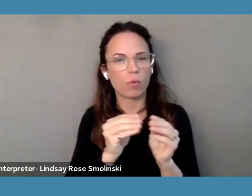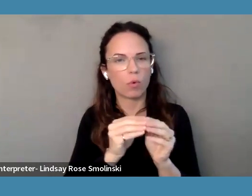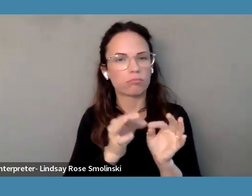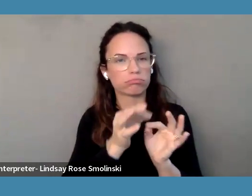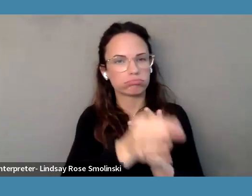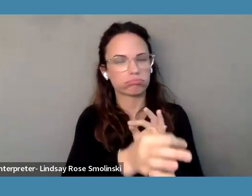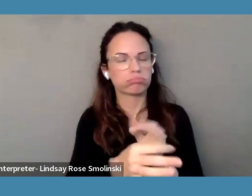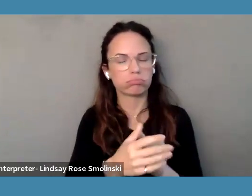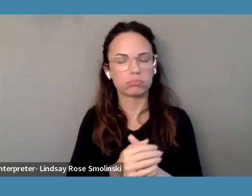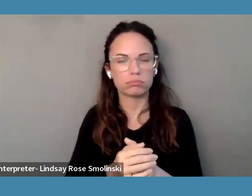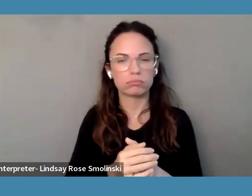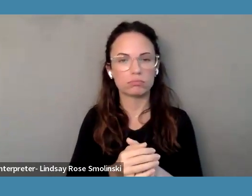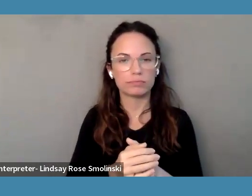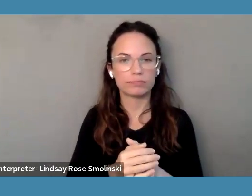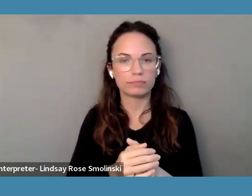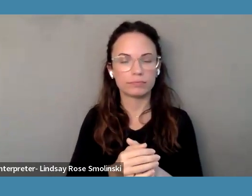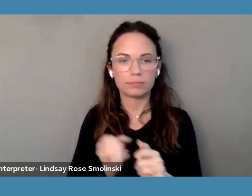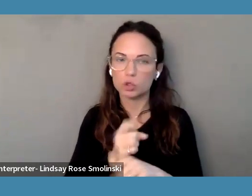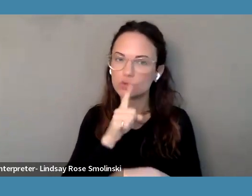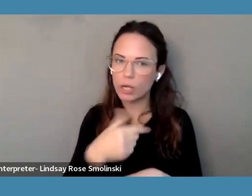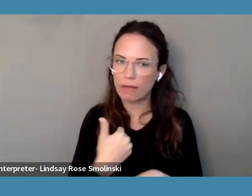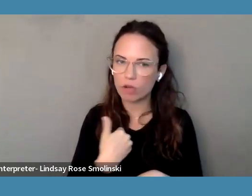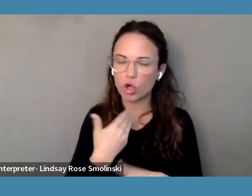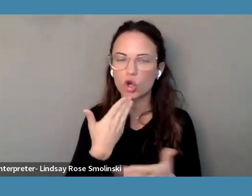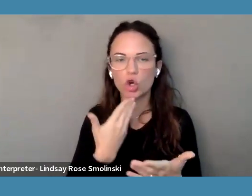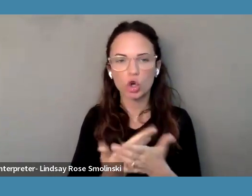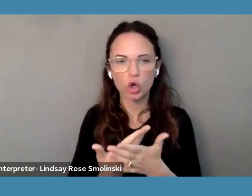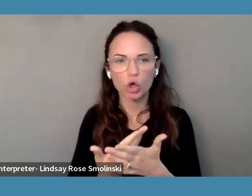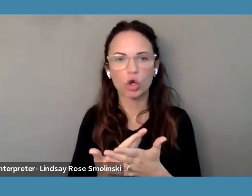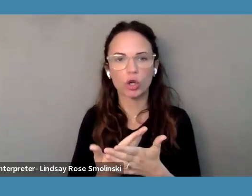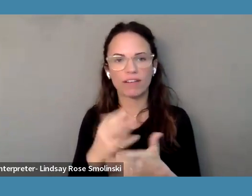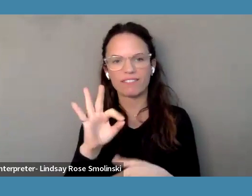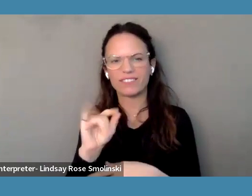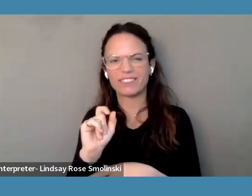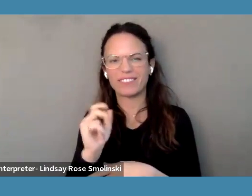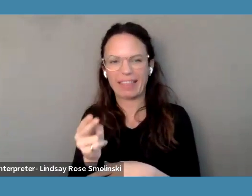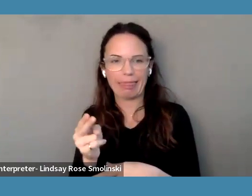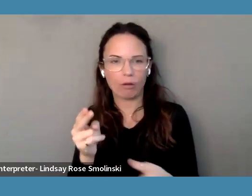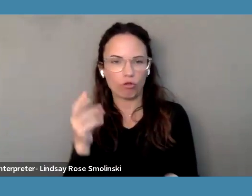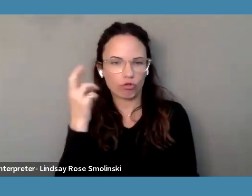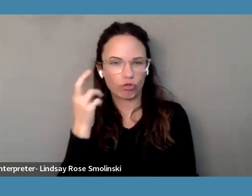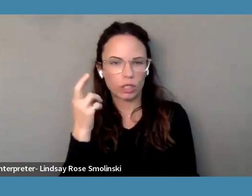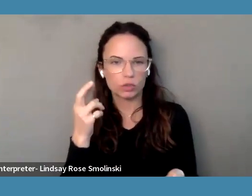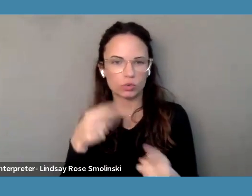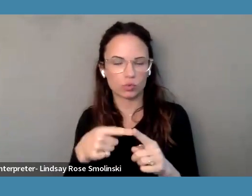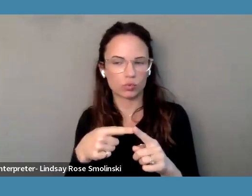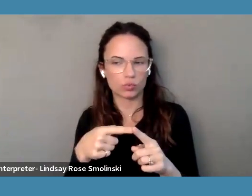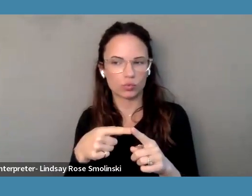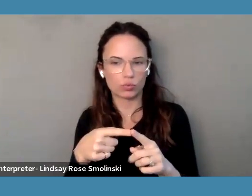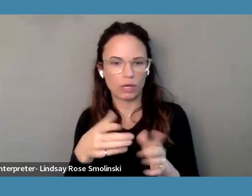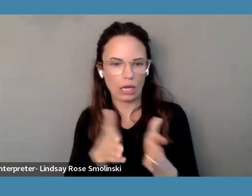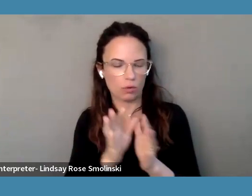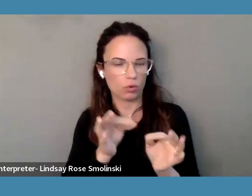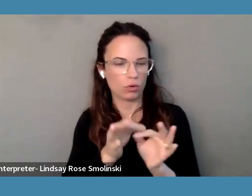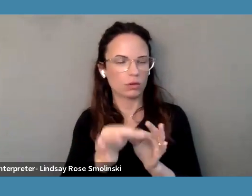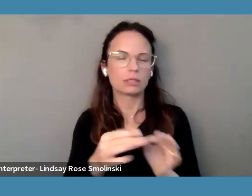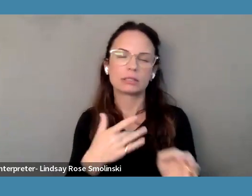And as long as you have a good faith reason, a good faith basis for requesting the continuance, usually there's really no pushback from